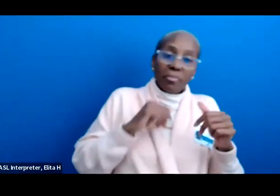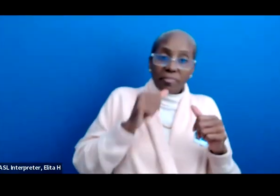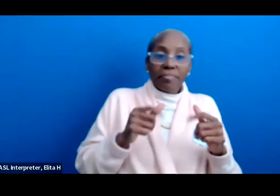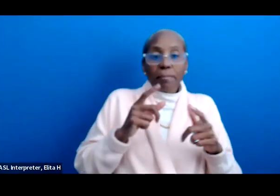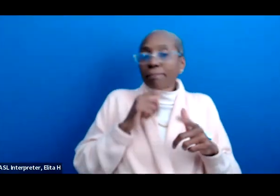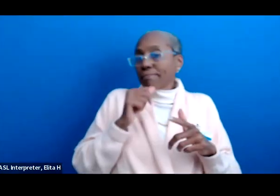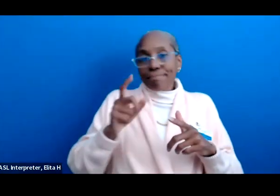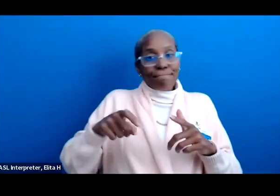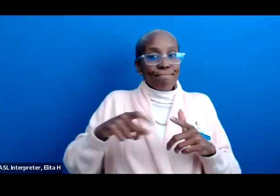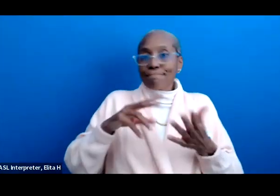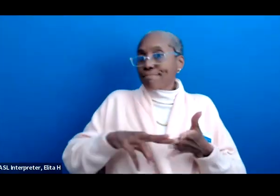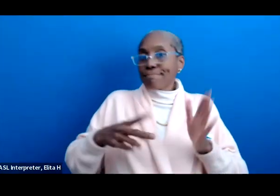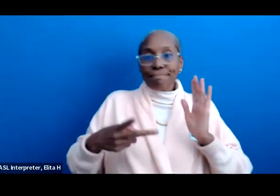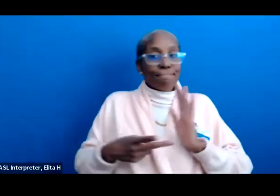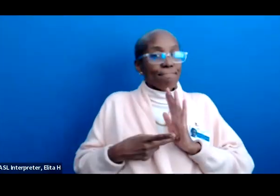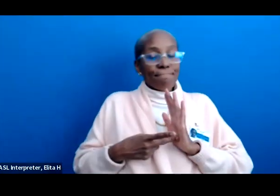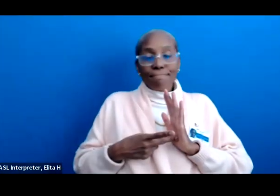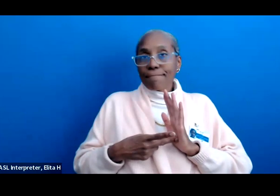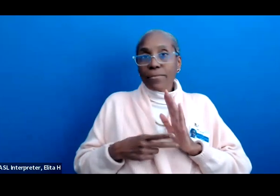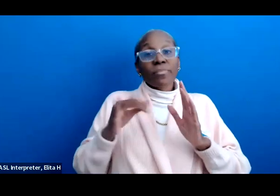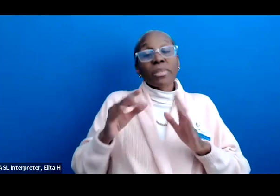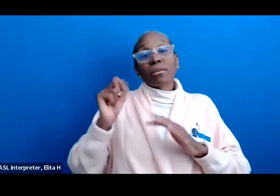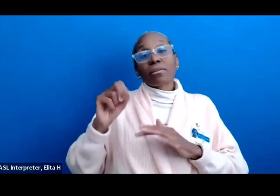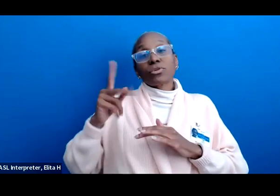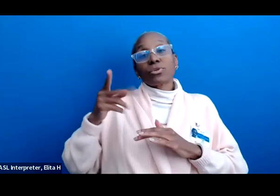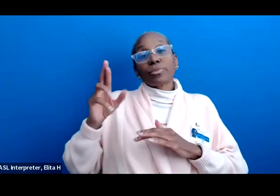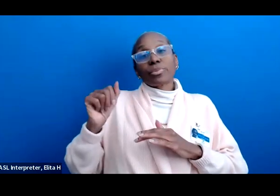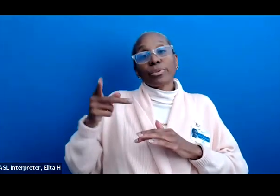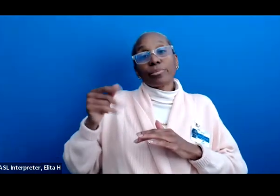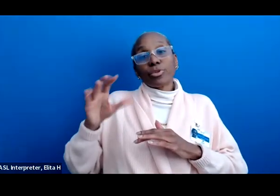not necessarily that if you get a suprapubic, the UTIs will be gone.